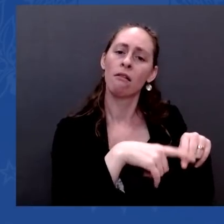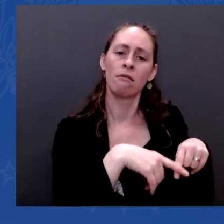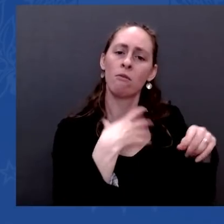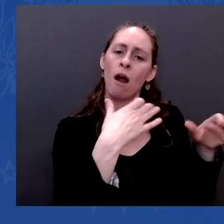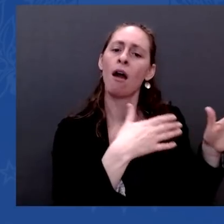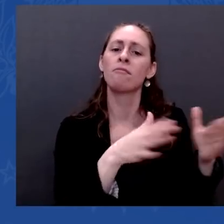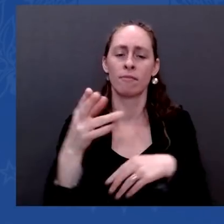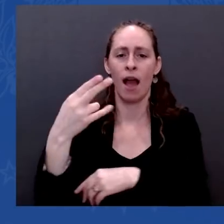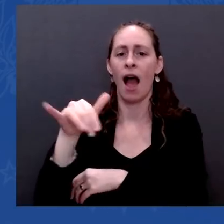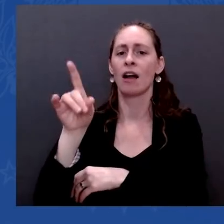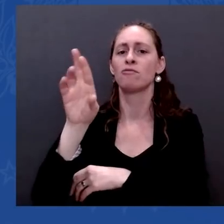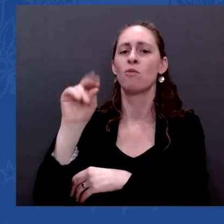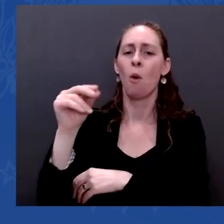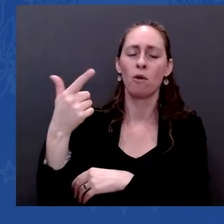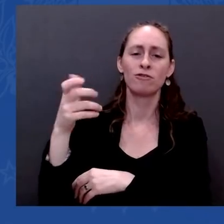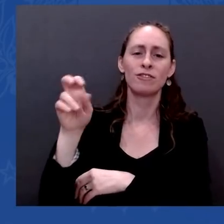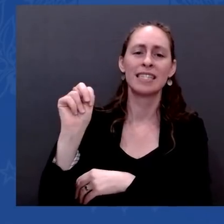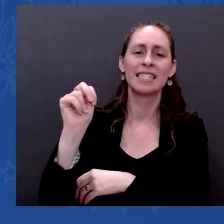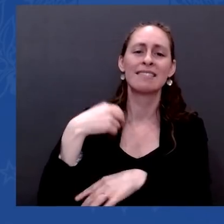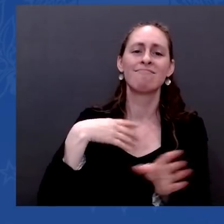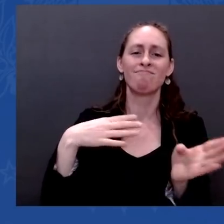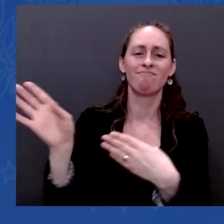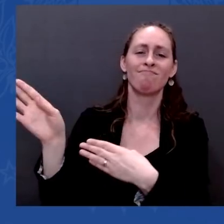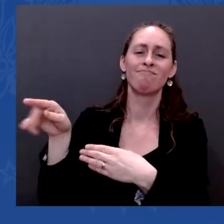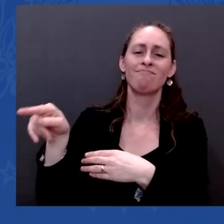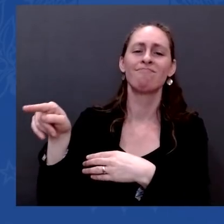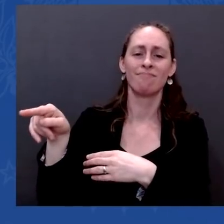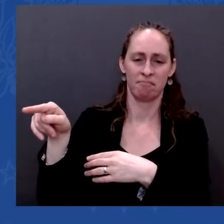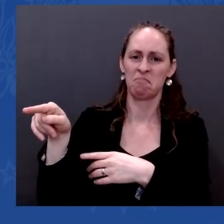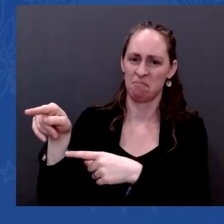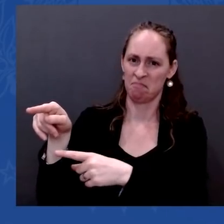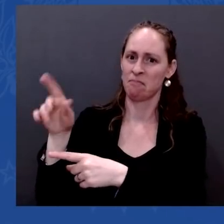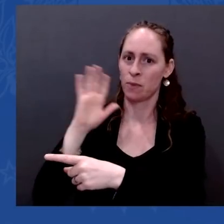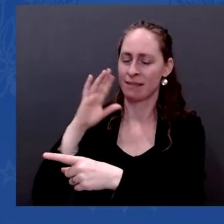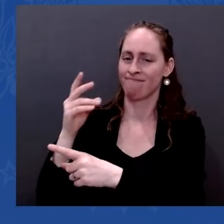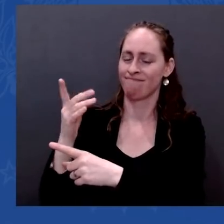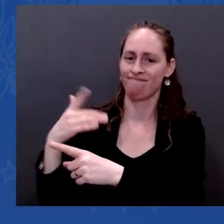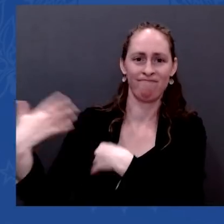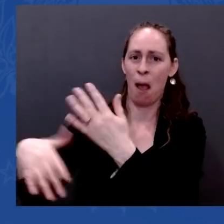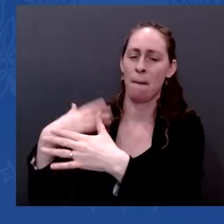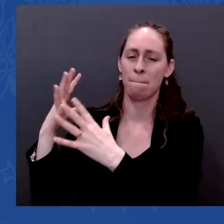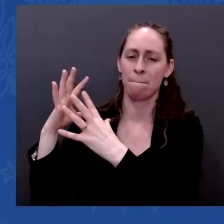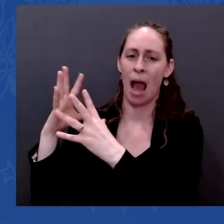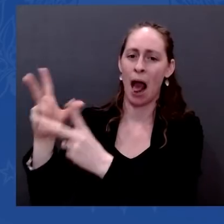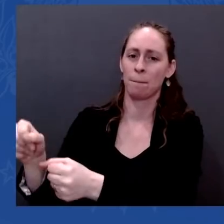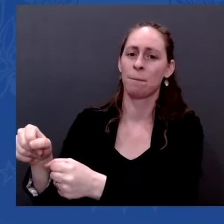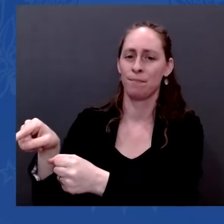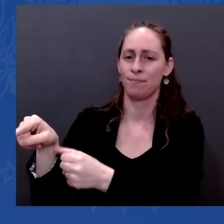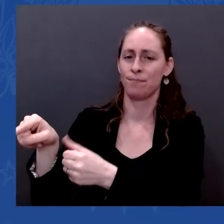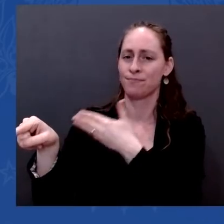than many might imagine today, and that will create a bright future for all of us. President Biden: Thank you.